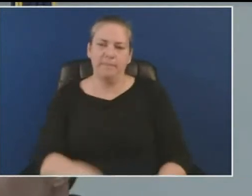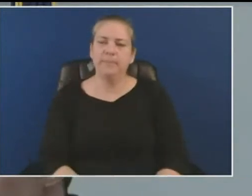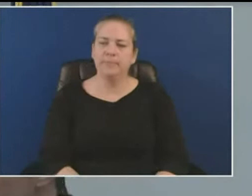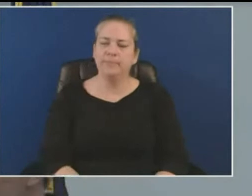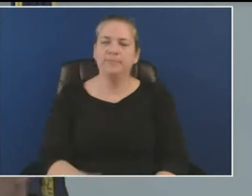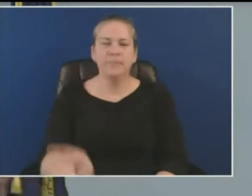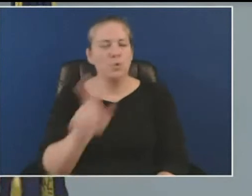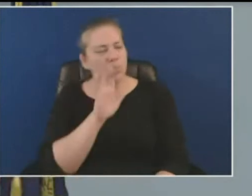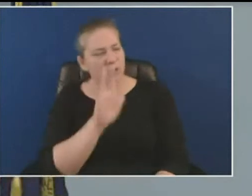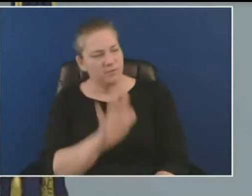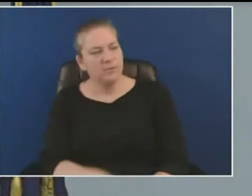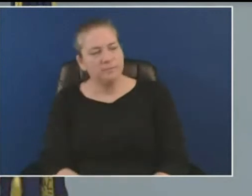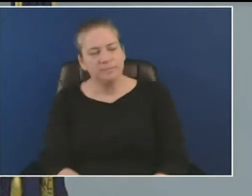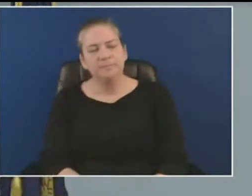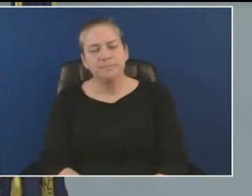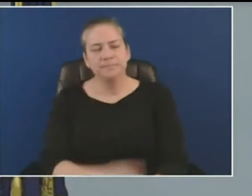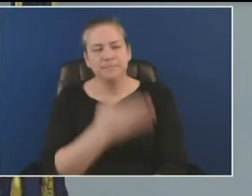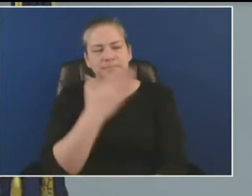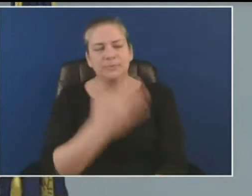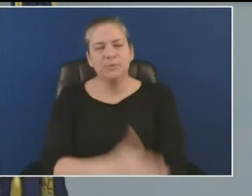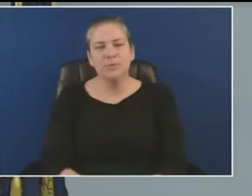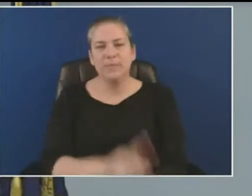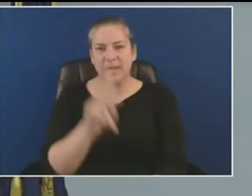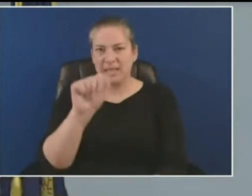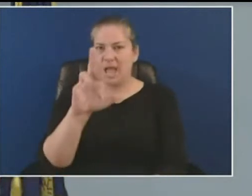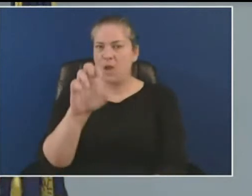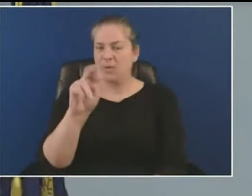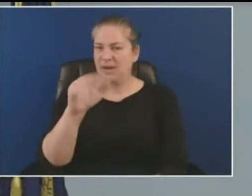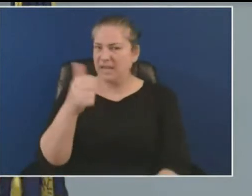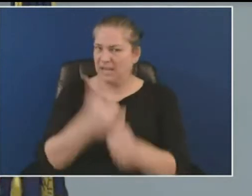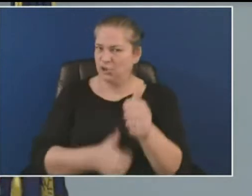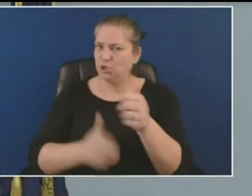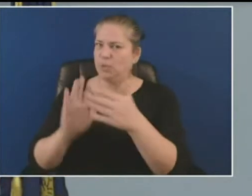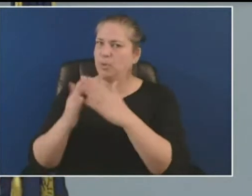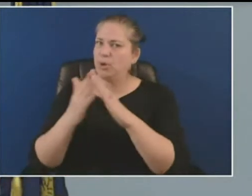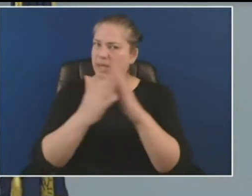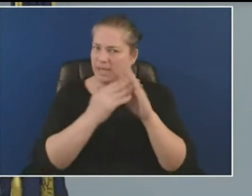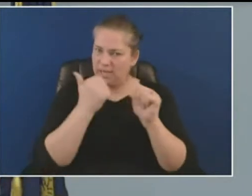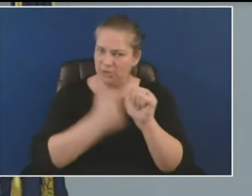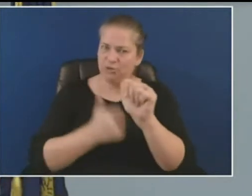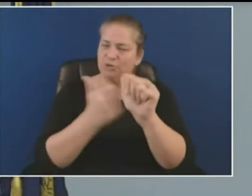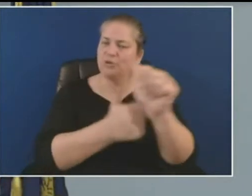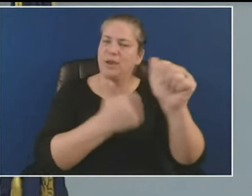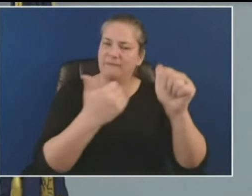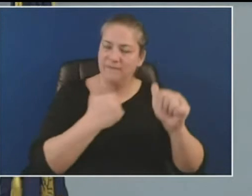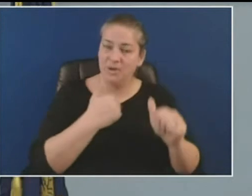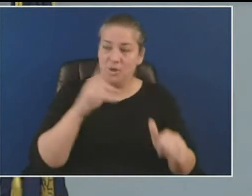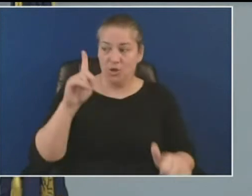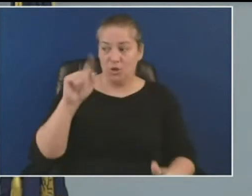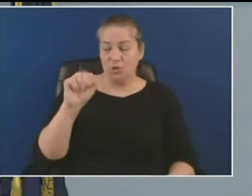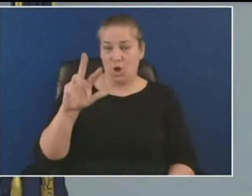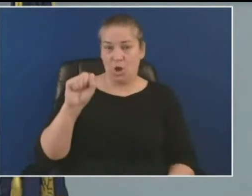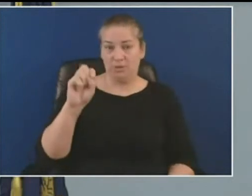Thank you and Karen that's going on in each community. One of the hardest parts in Dawson Springs was seeing the list.